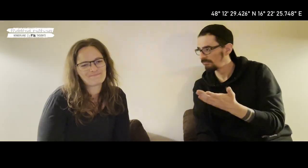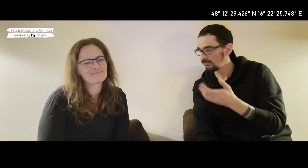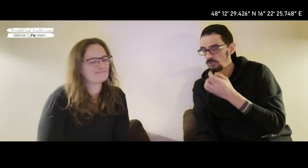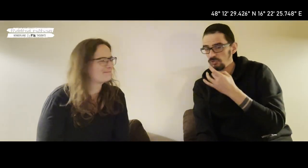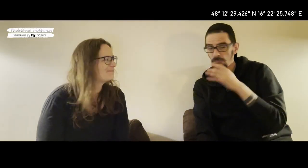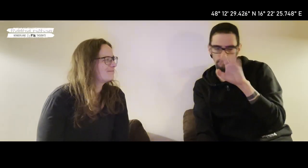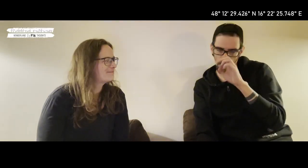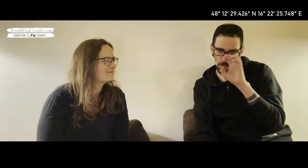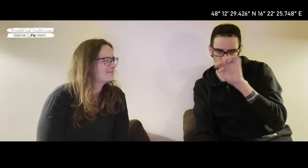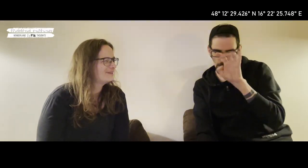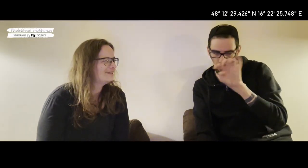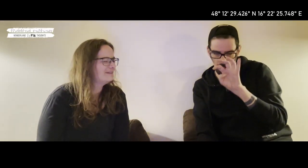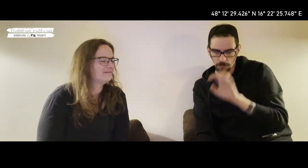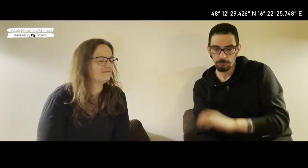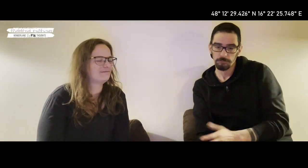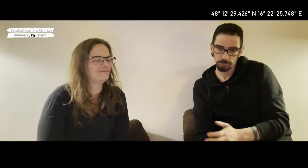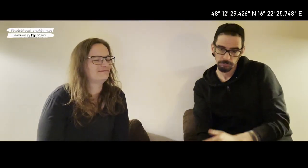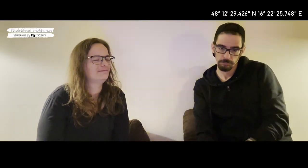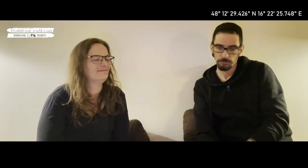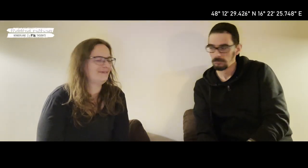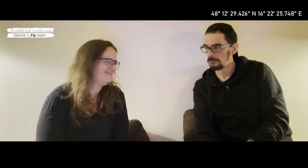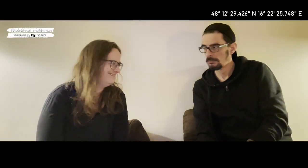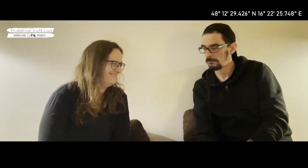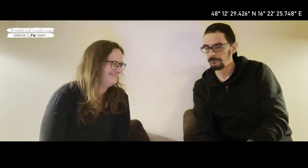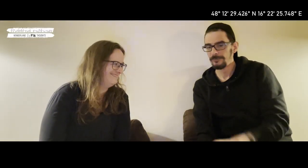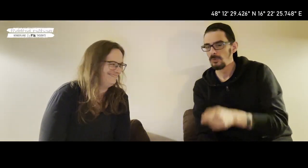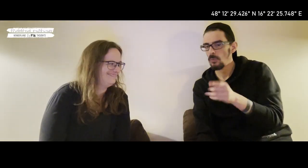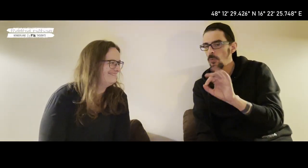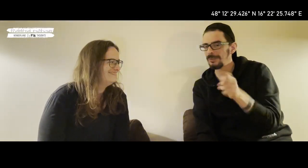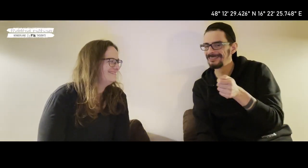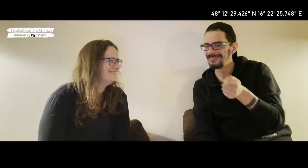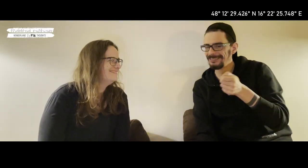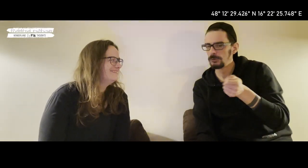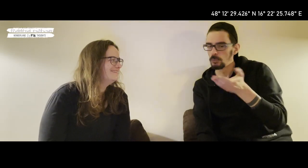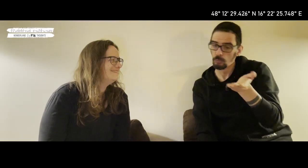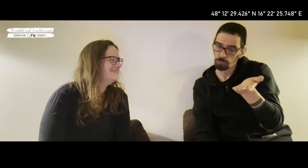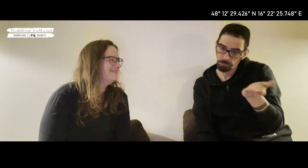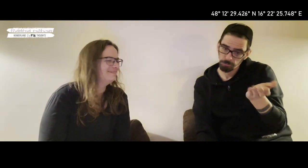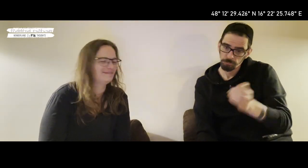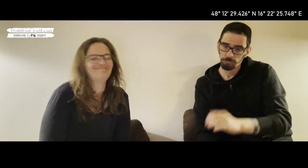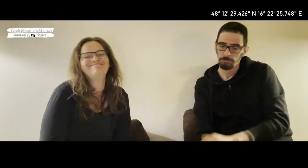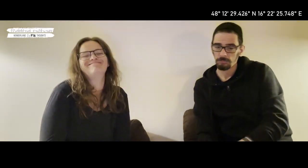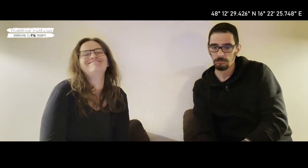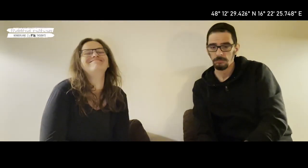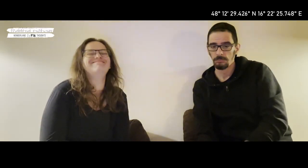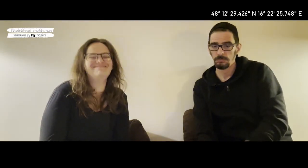It's somehow true, these little white pixels dancing or almost like a disco atmosphere.